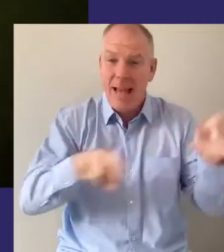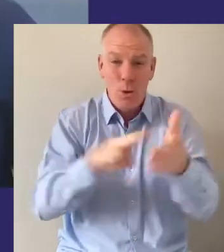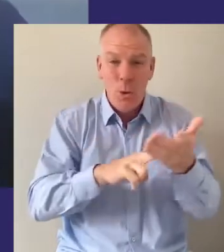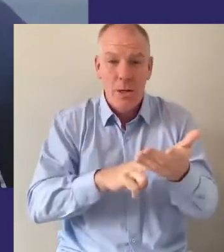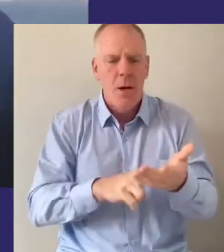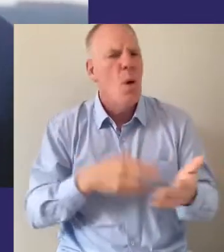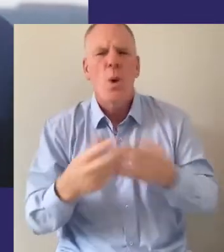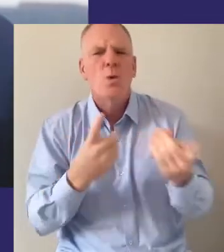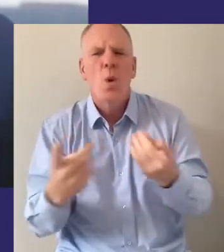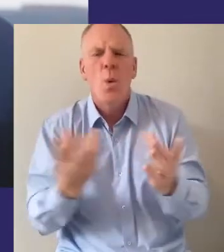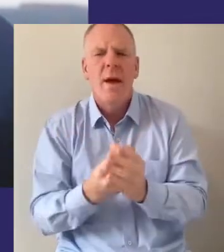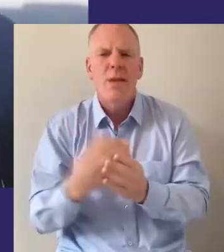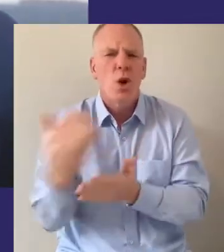That's great. What do you do with the data you collect?